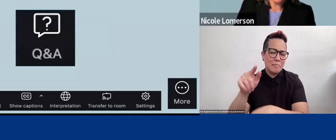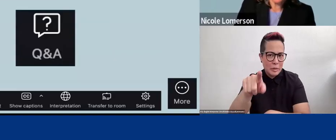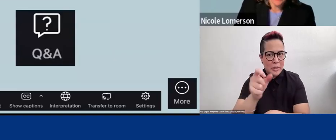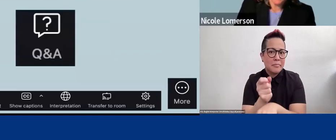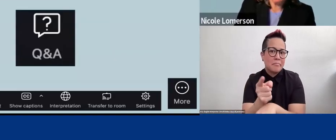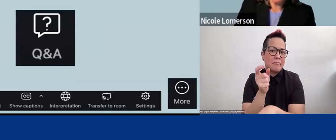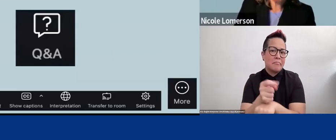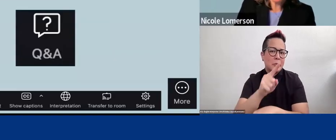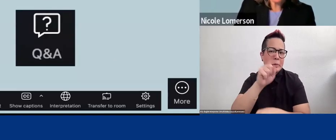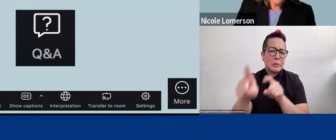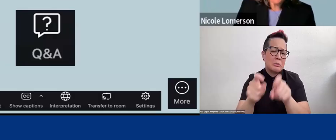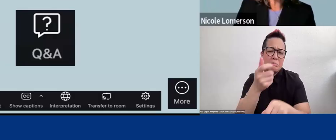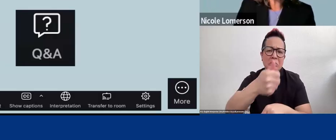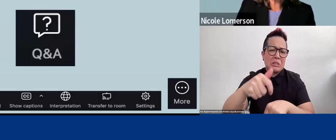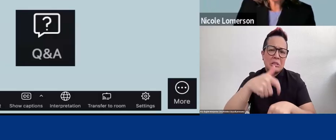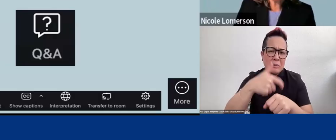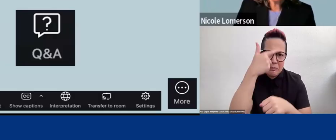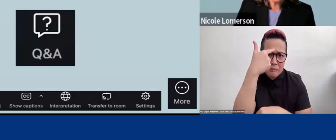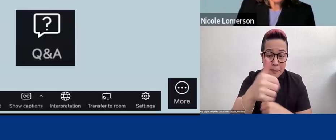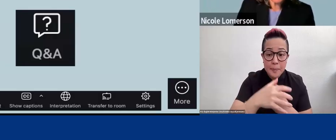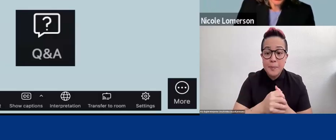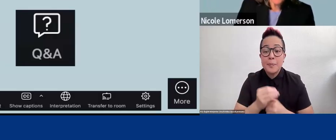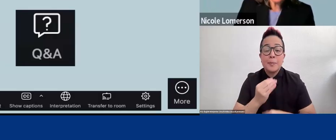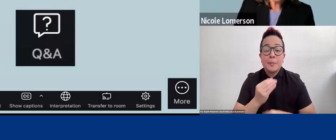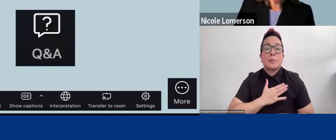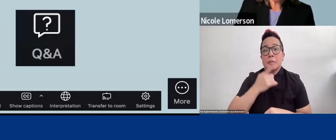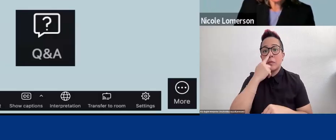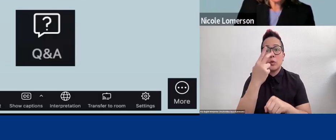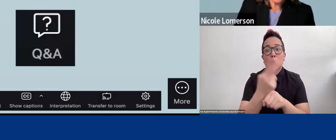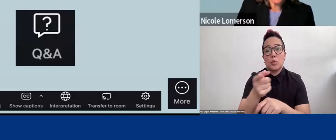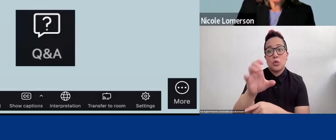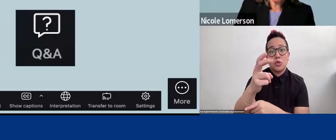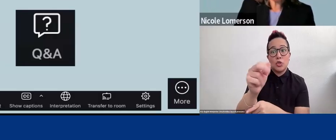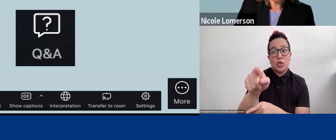any time. And please use the chat to let us know if